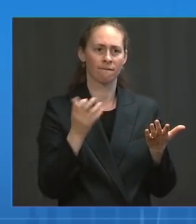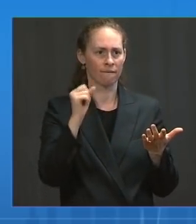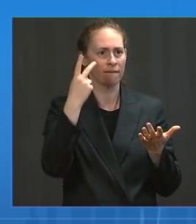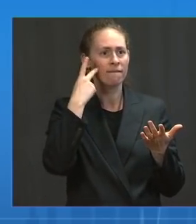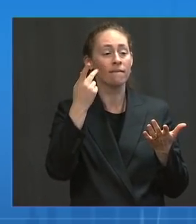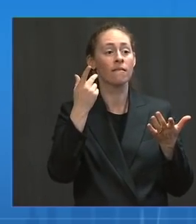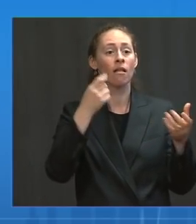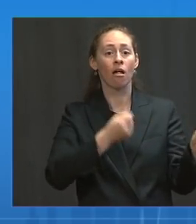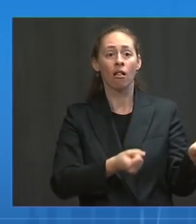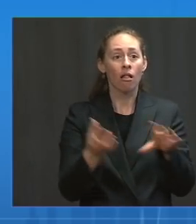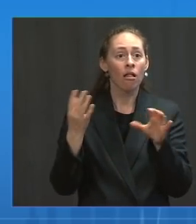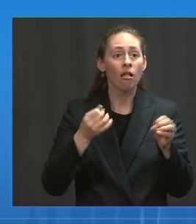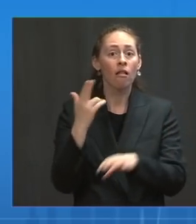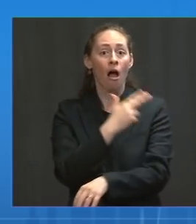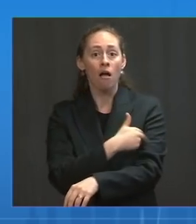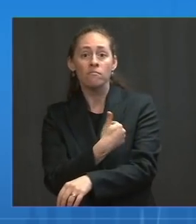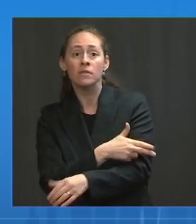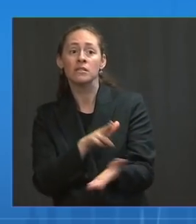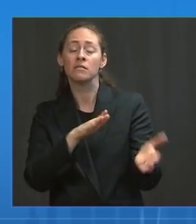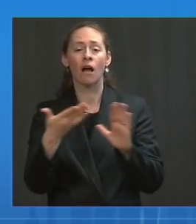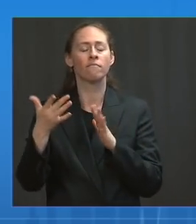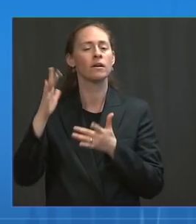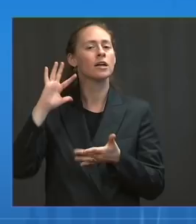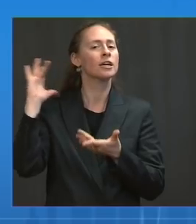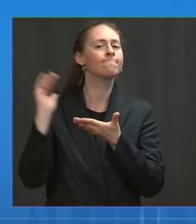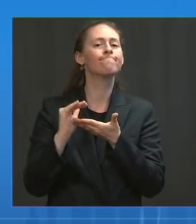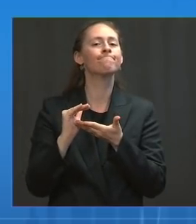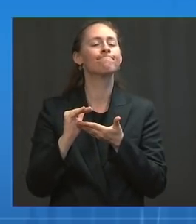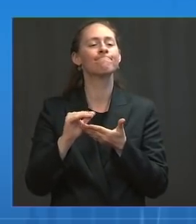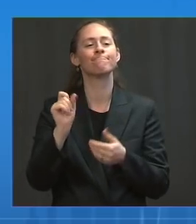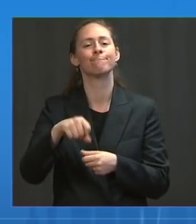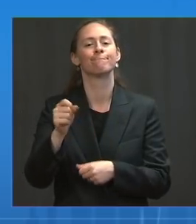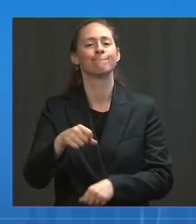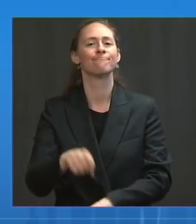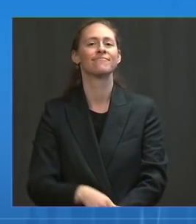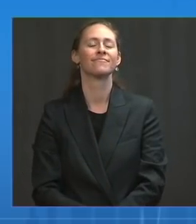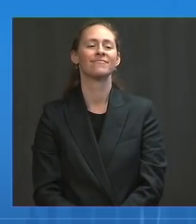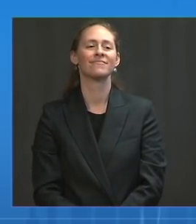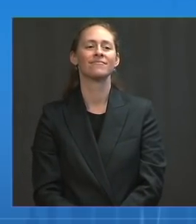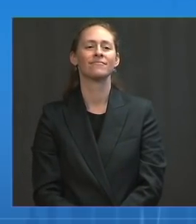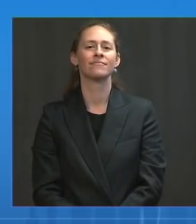and deaths far lower than the peaks we saw in January. And yet, on the other hand,